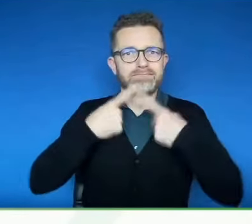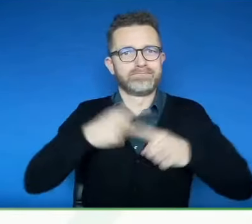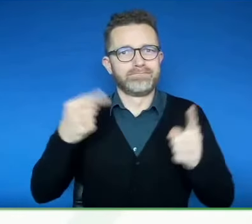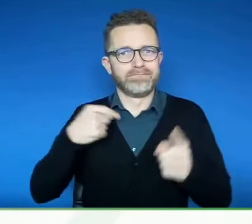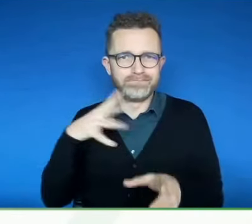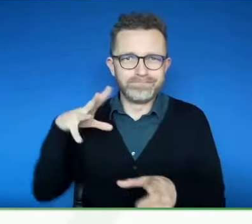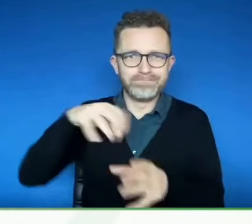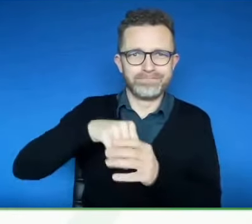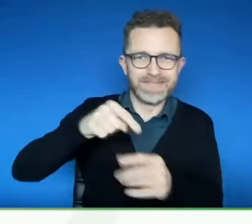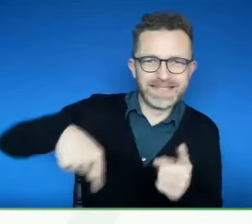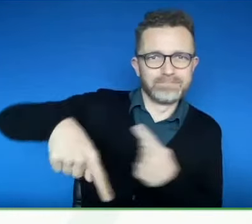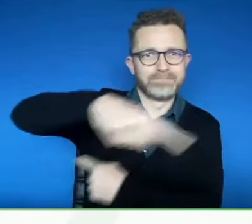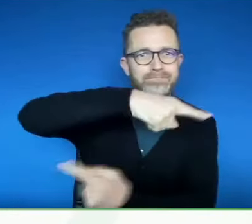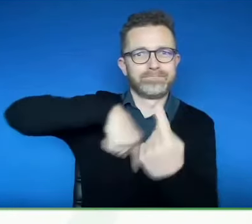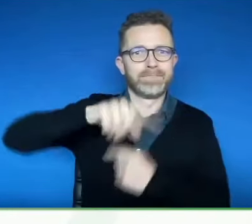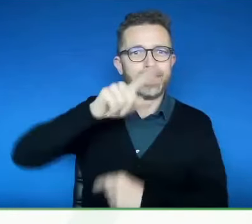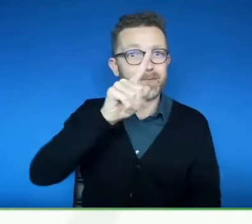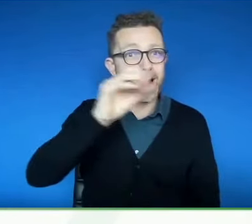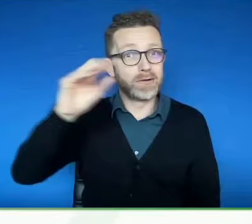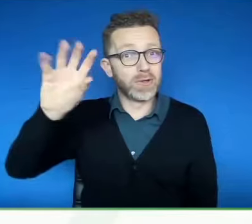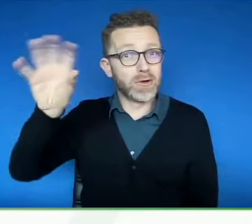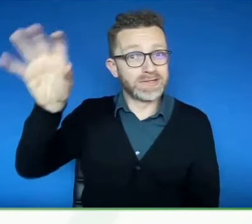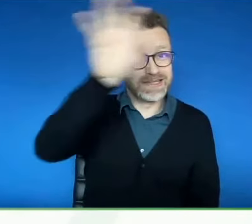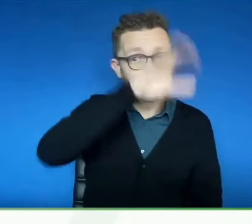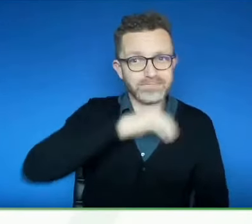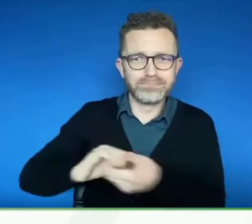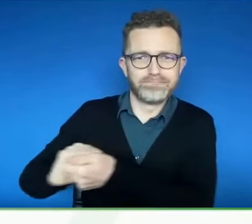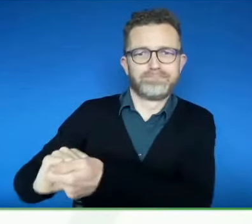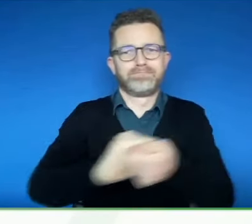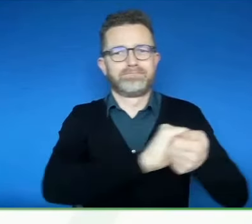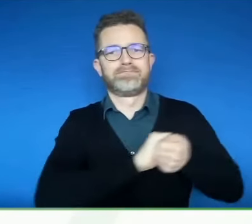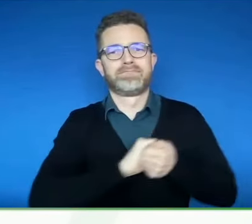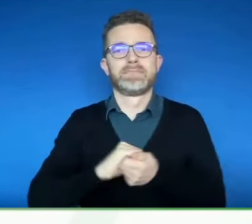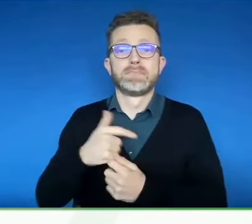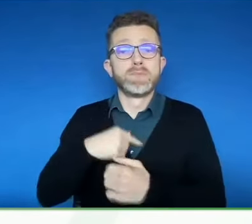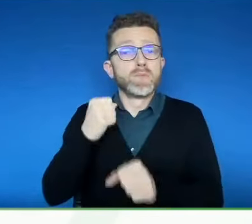see disability as an intersecting vulnerability amongst others of